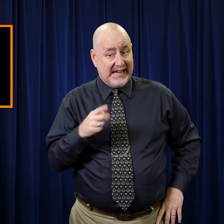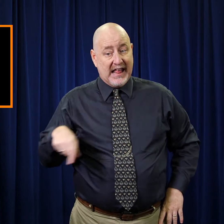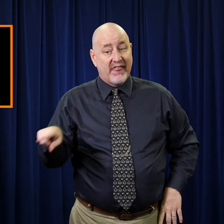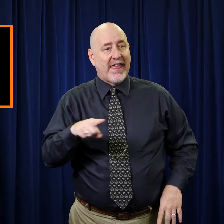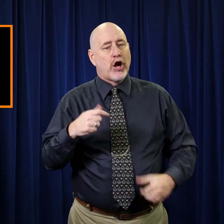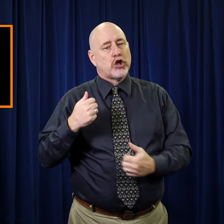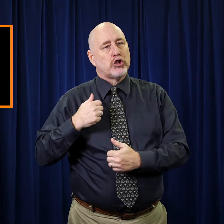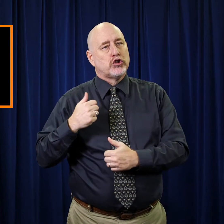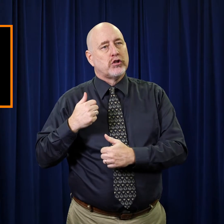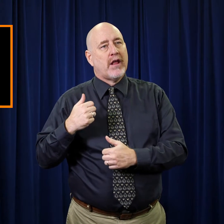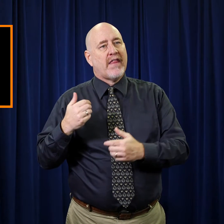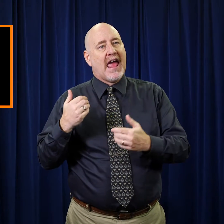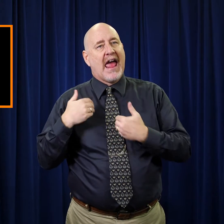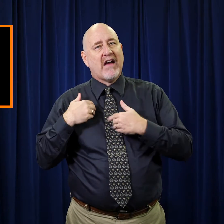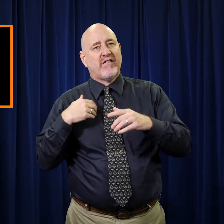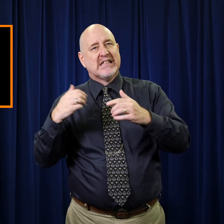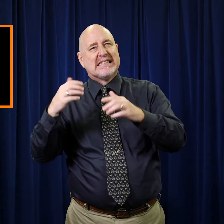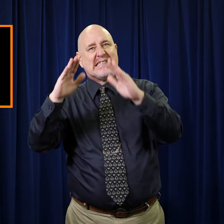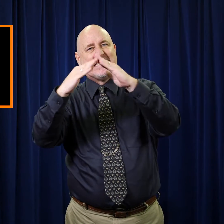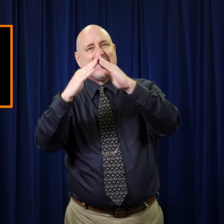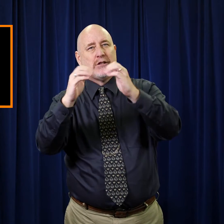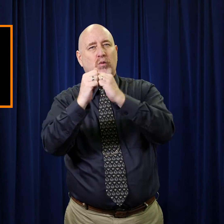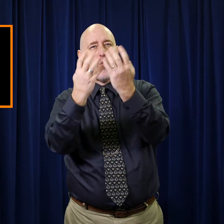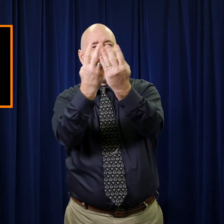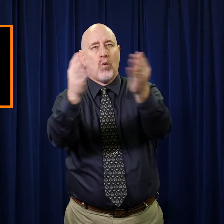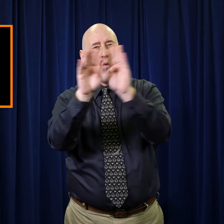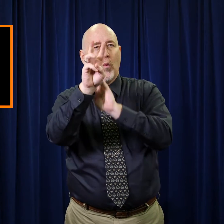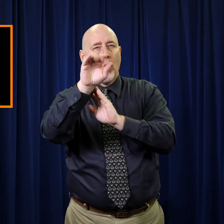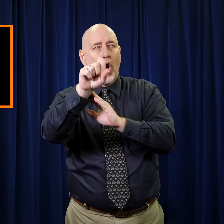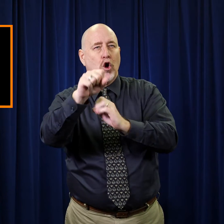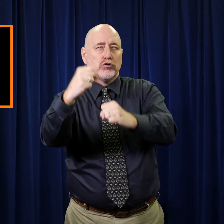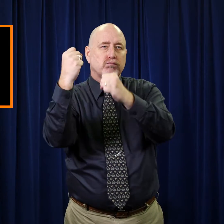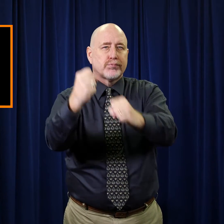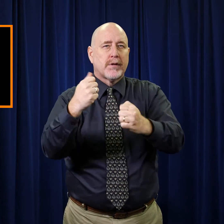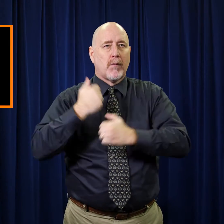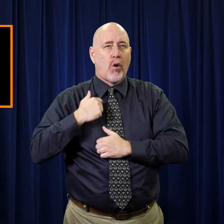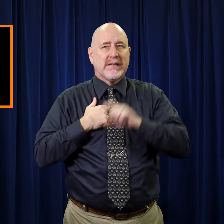See, they're soldiers. They have these fortified city and they're massive